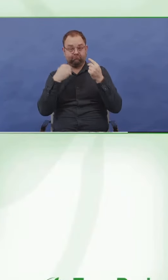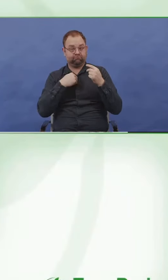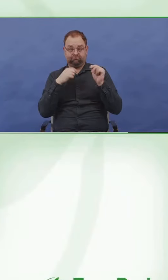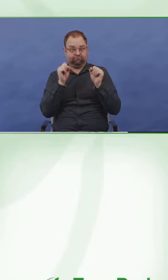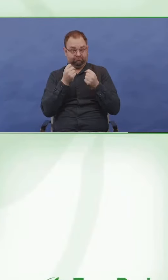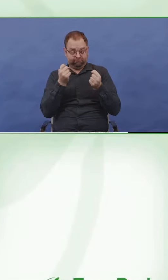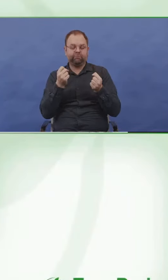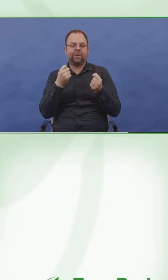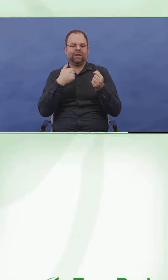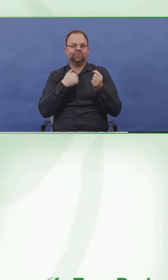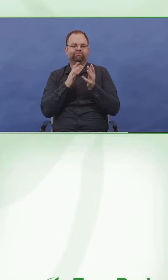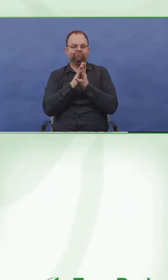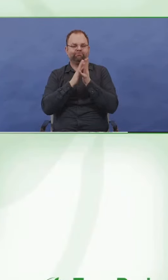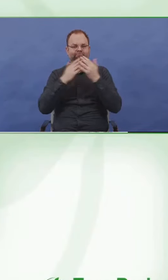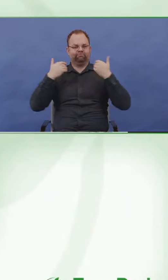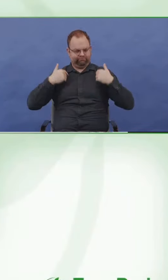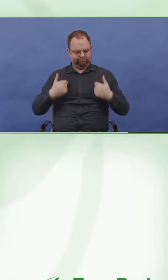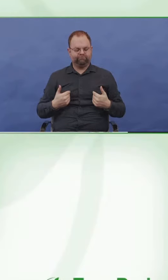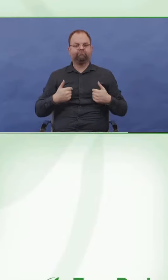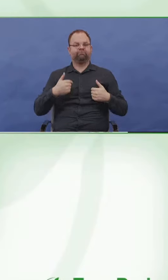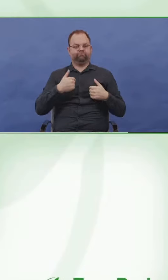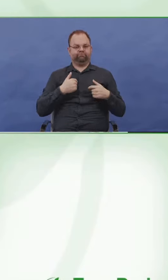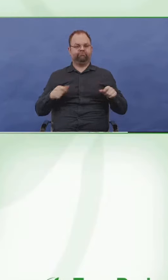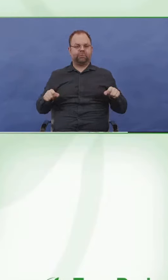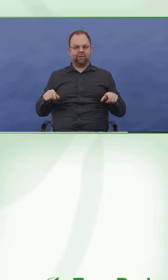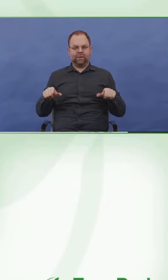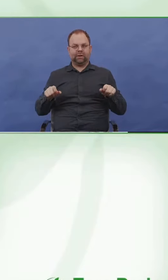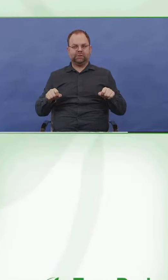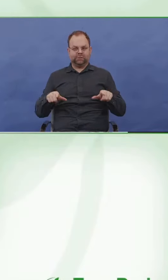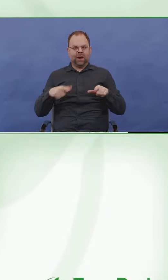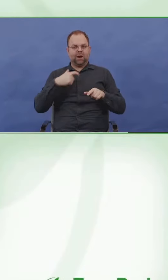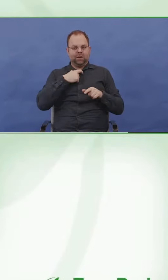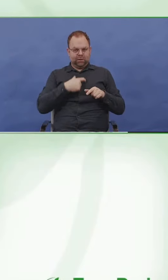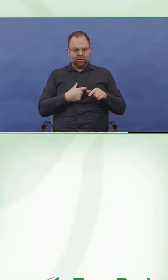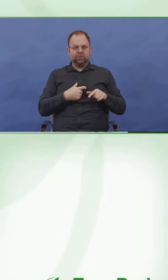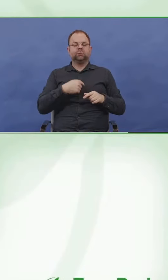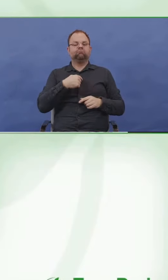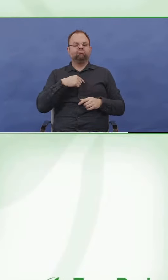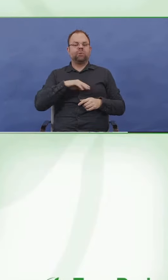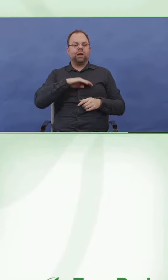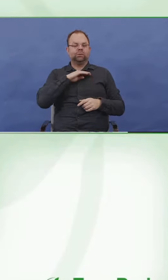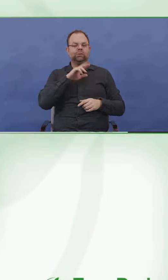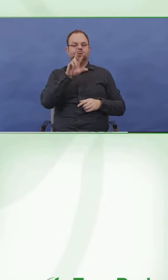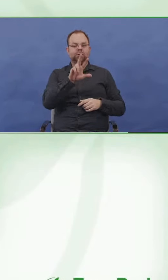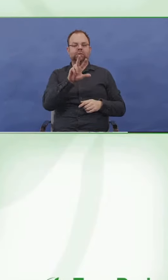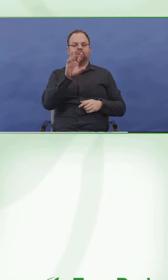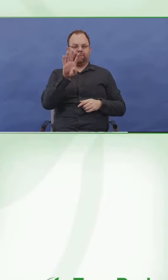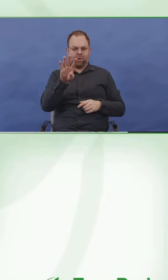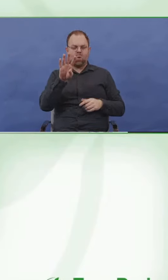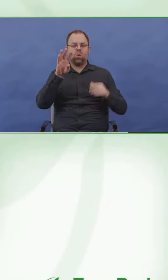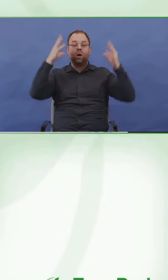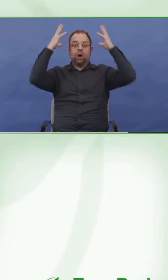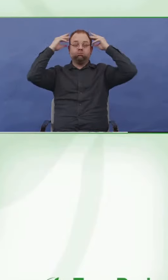I wear a top dark blue sweater or whatever it's called in English.